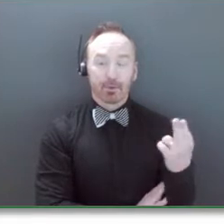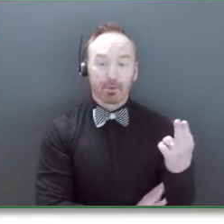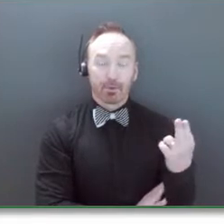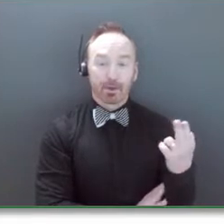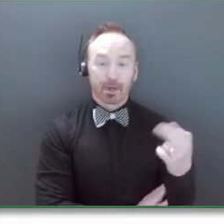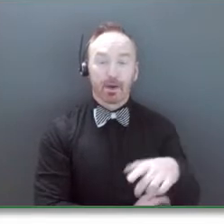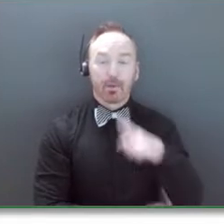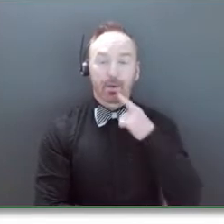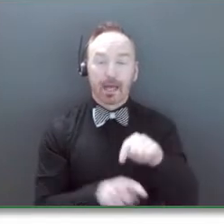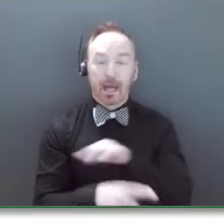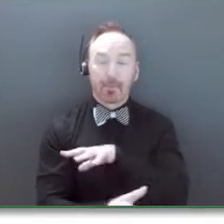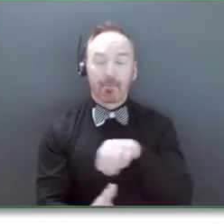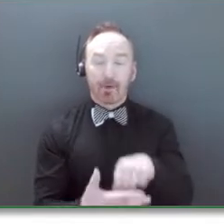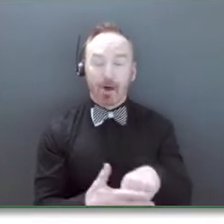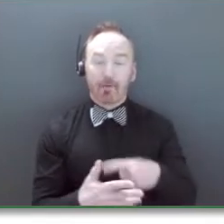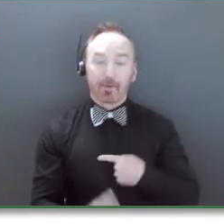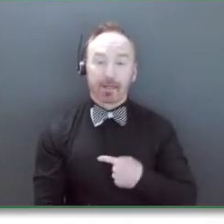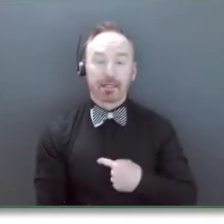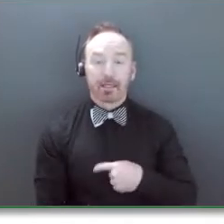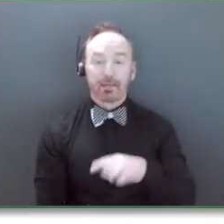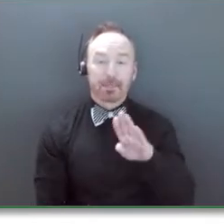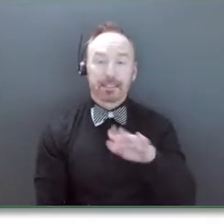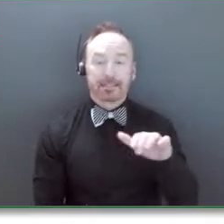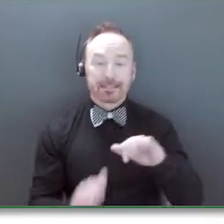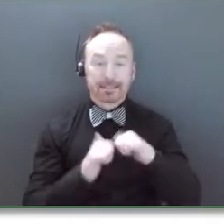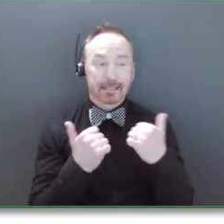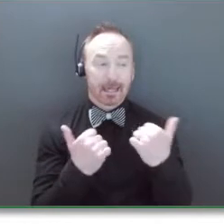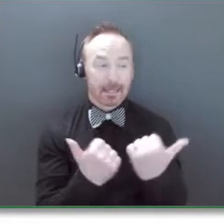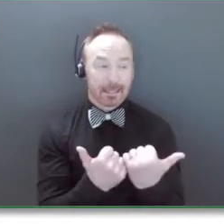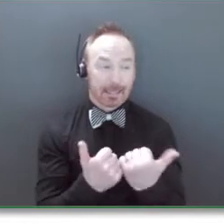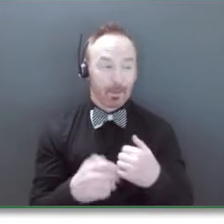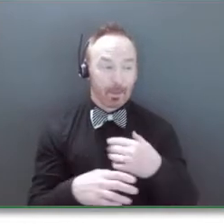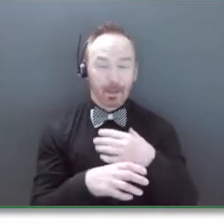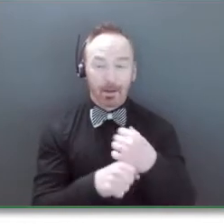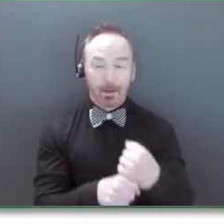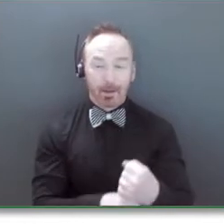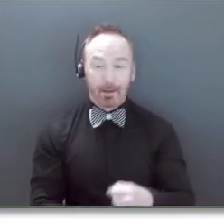it which was established in 1988 with the mission of offering opportunities